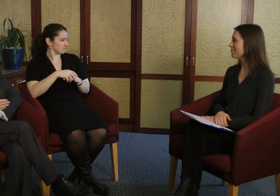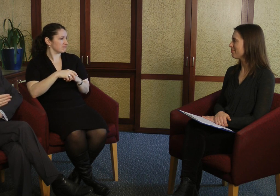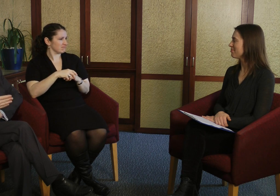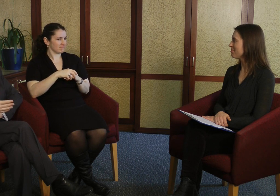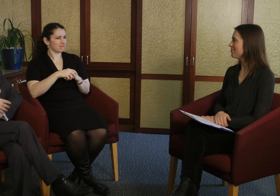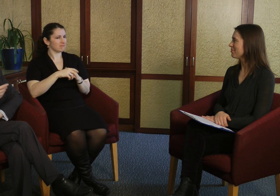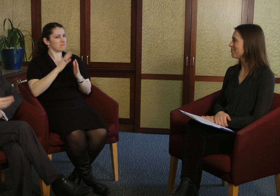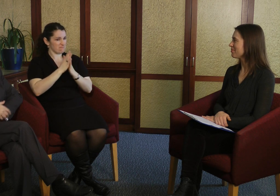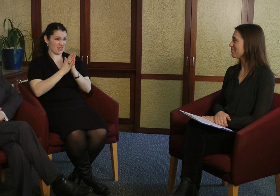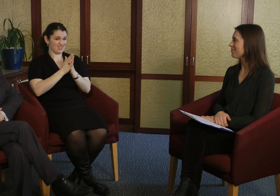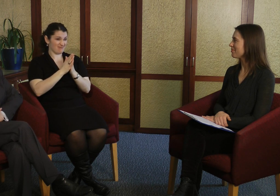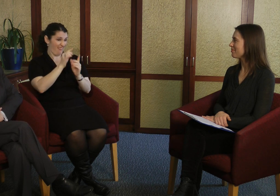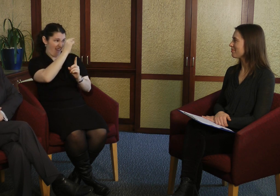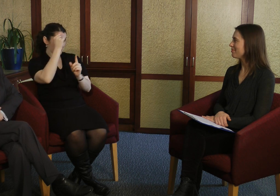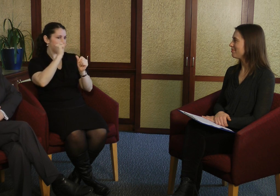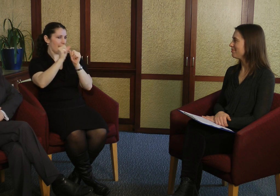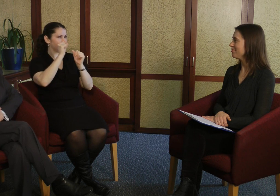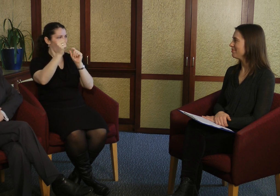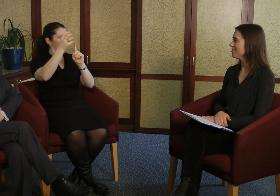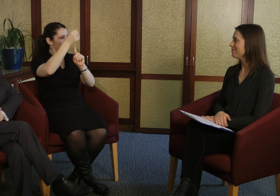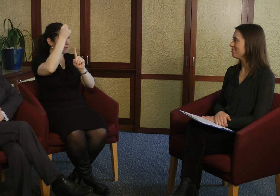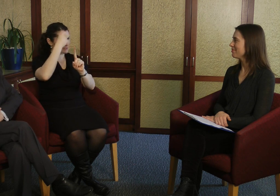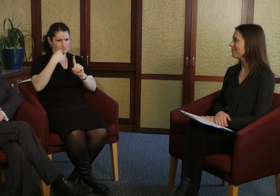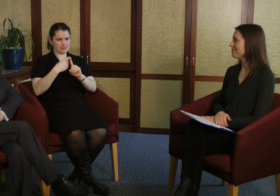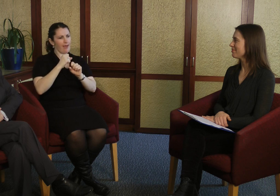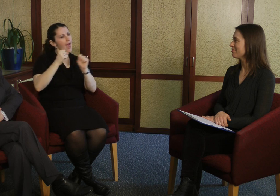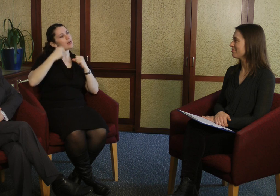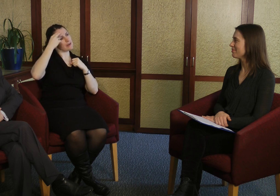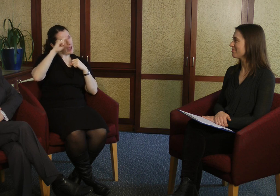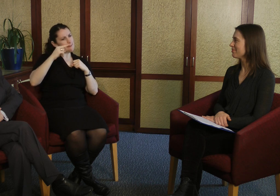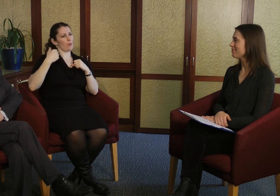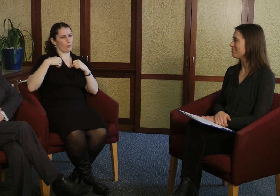better outcomes, but lifting our profile and reputation.